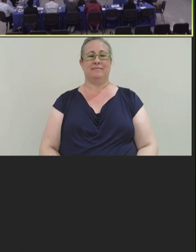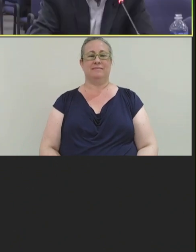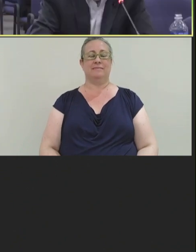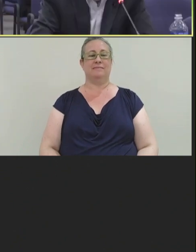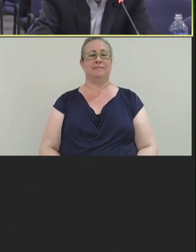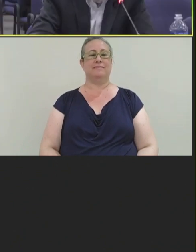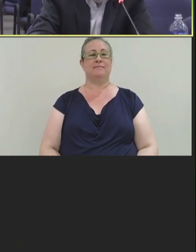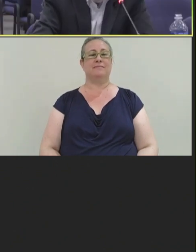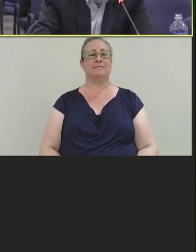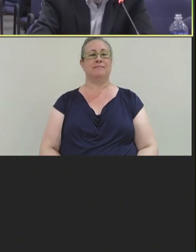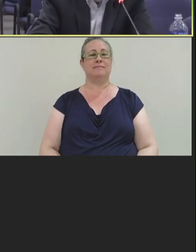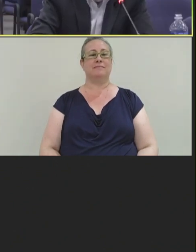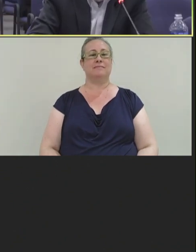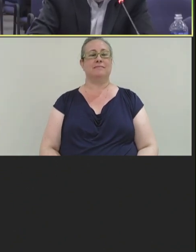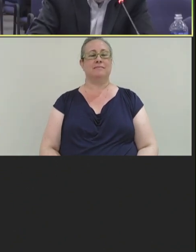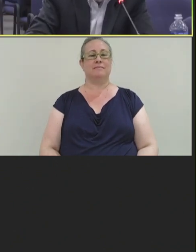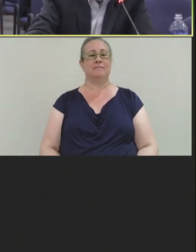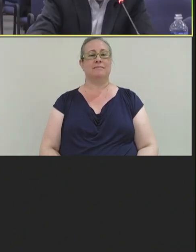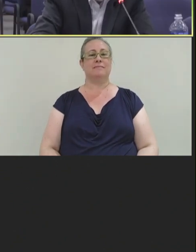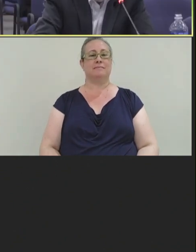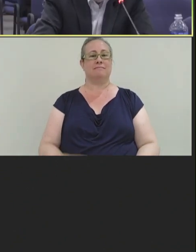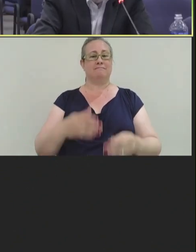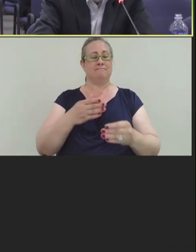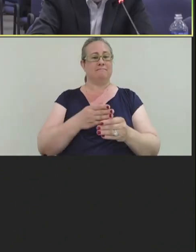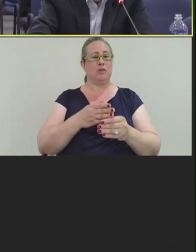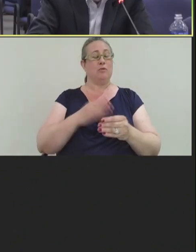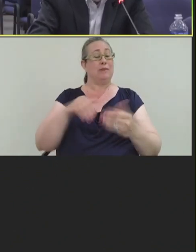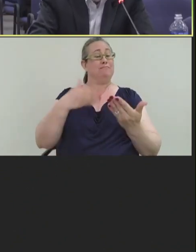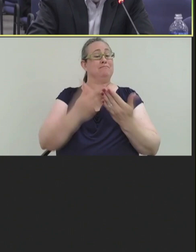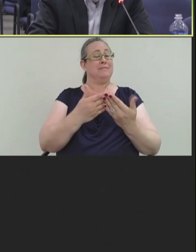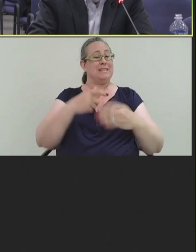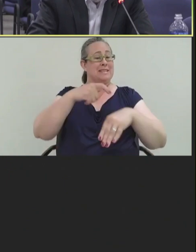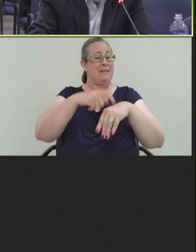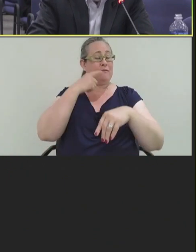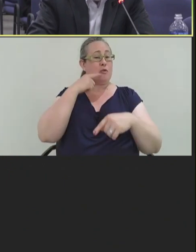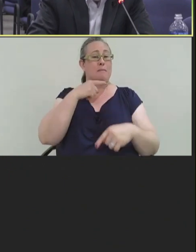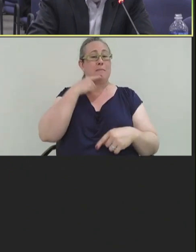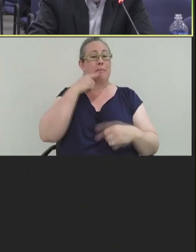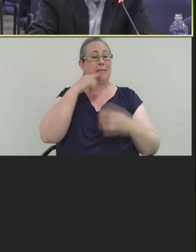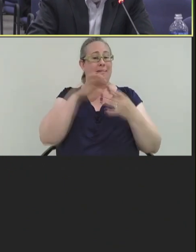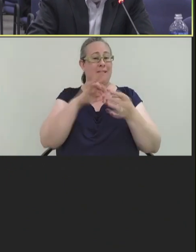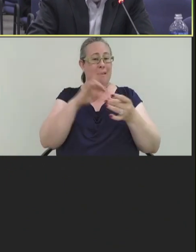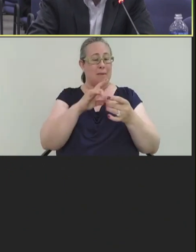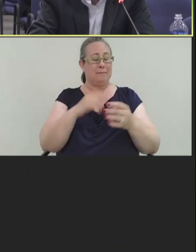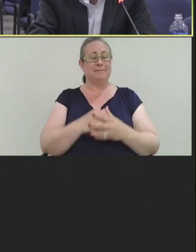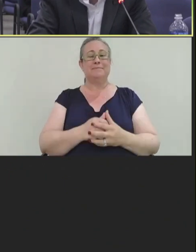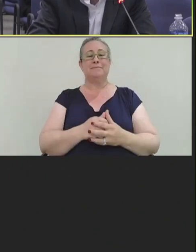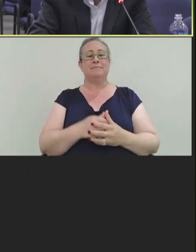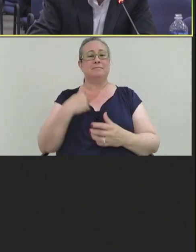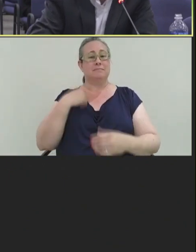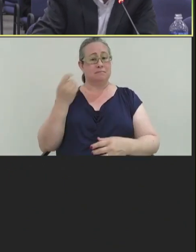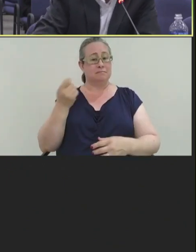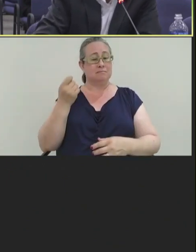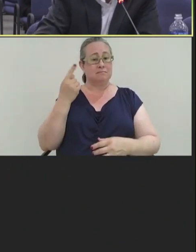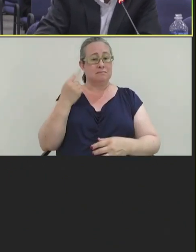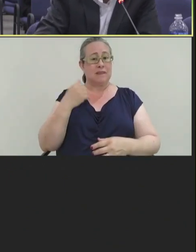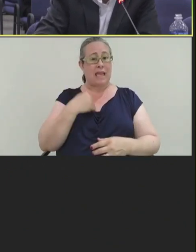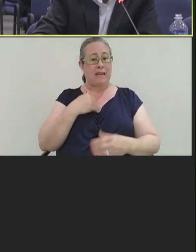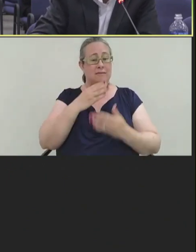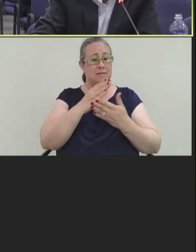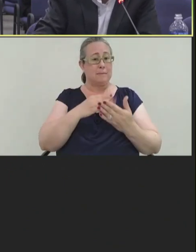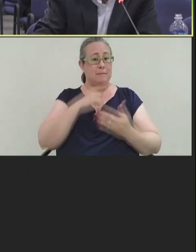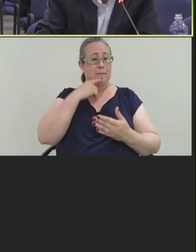our time for the day for public comment. And I understand we have some public comments, both --